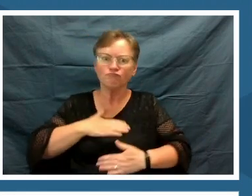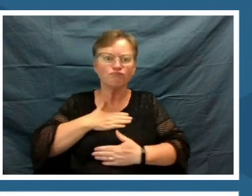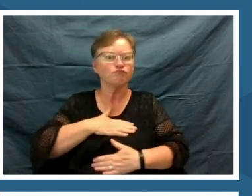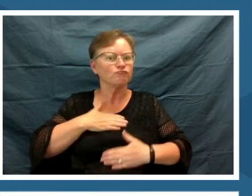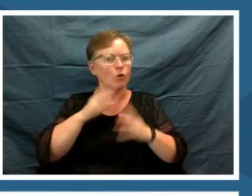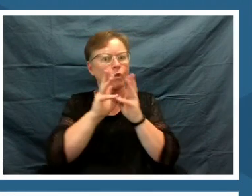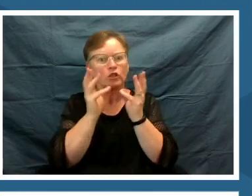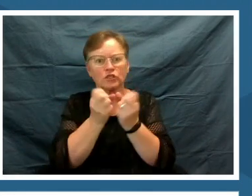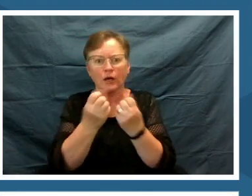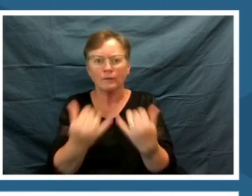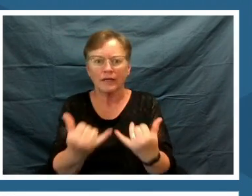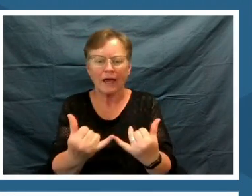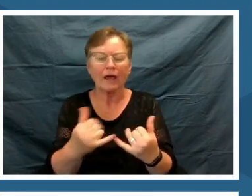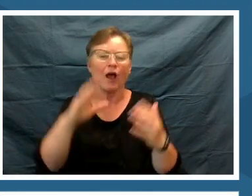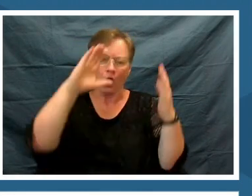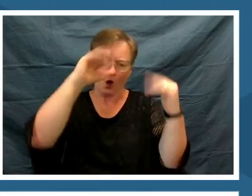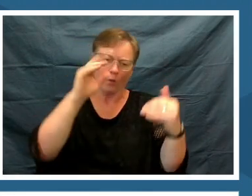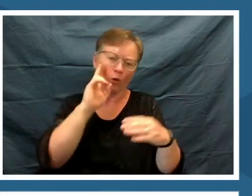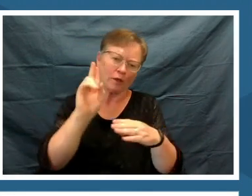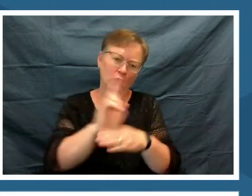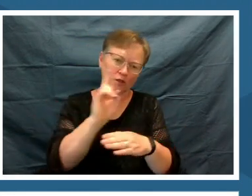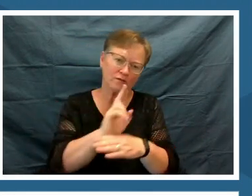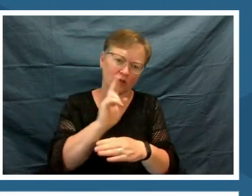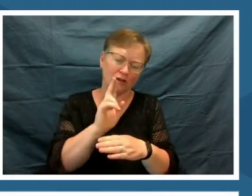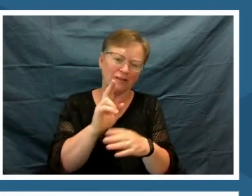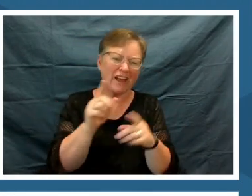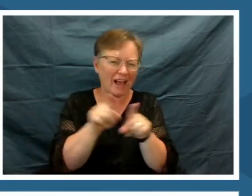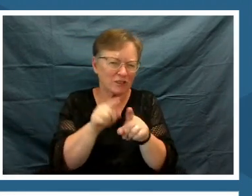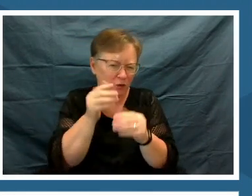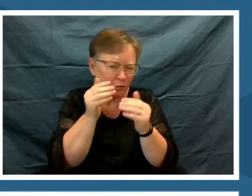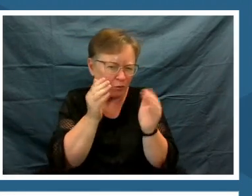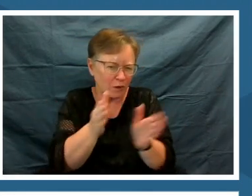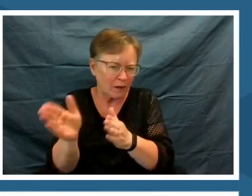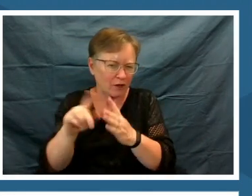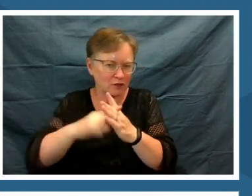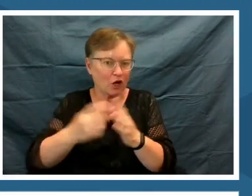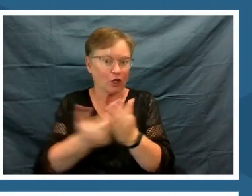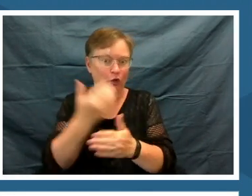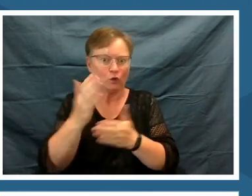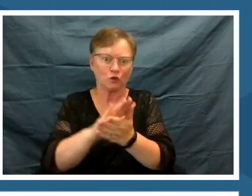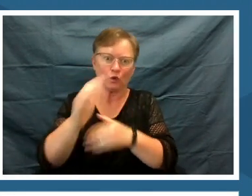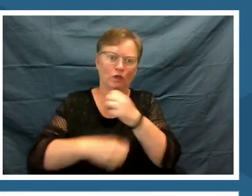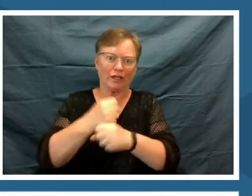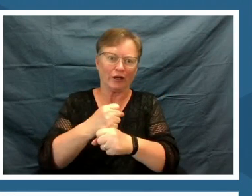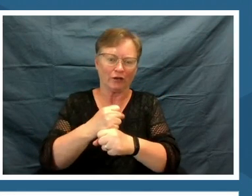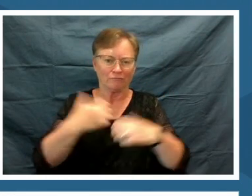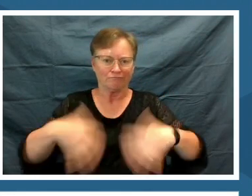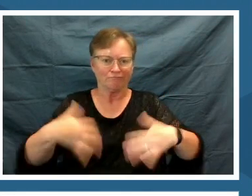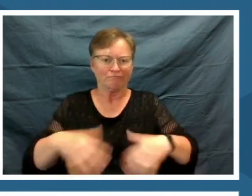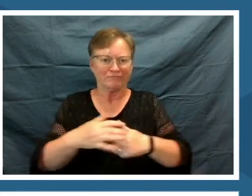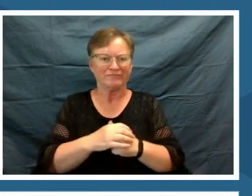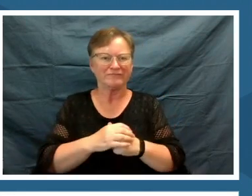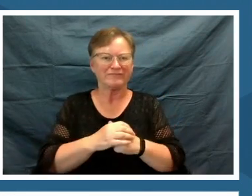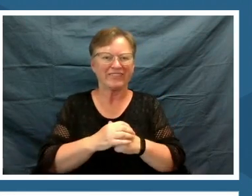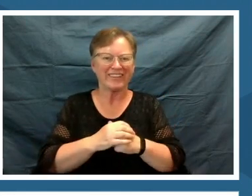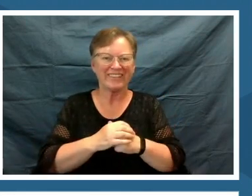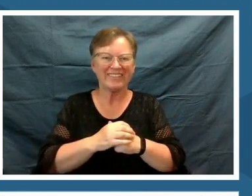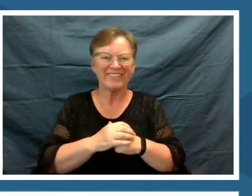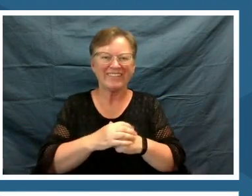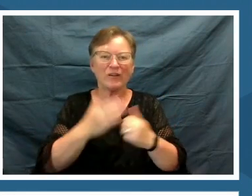prepare to start another school year my goodness um but before you all dive in we thought it would be good to provide a